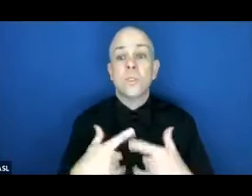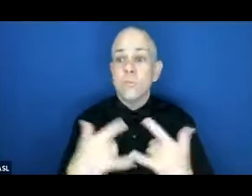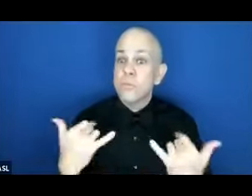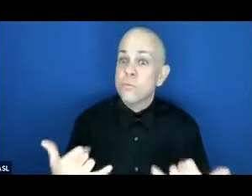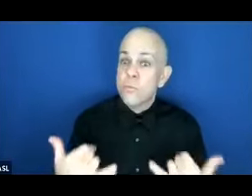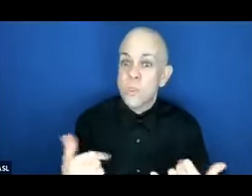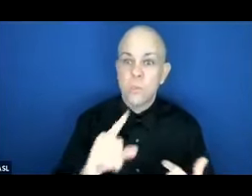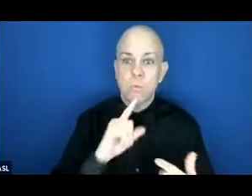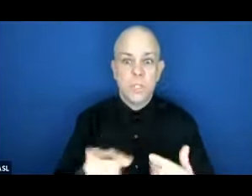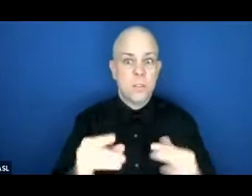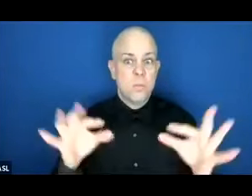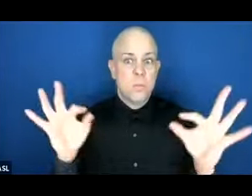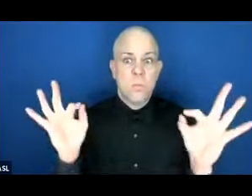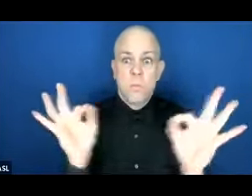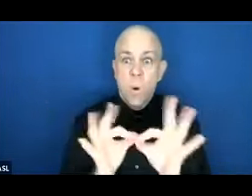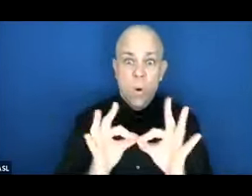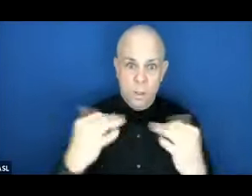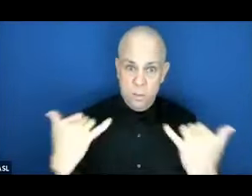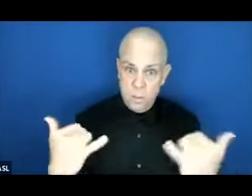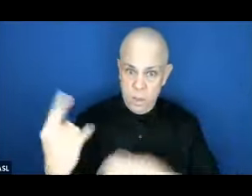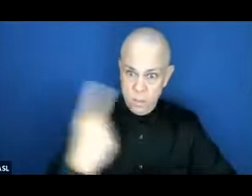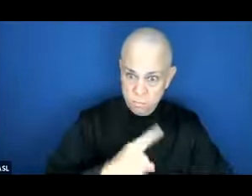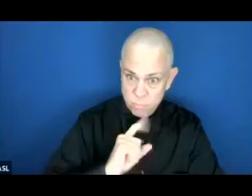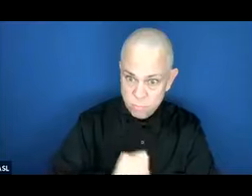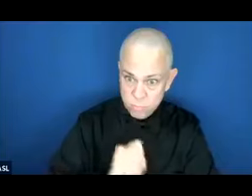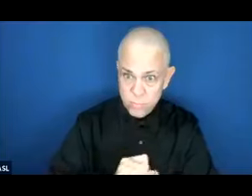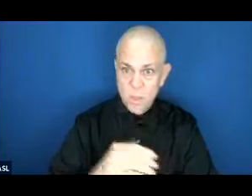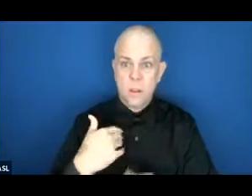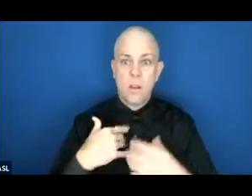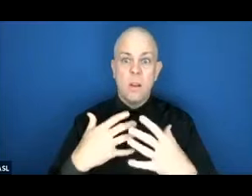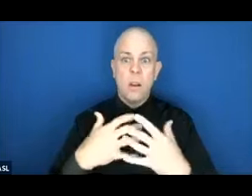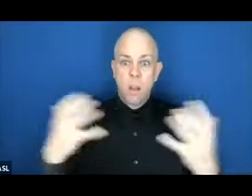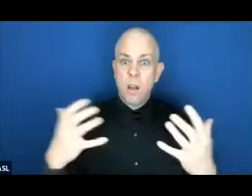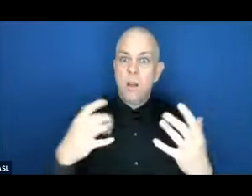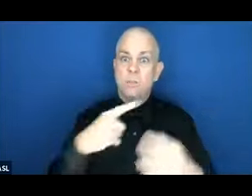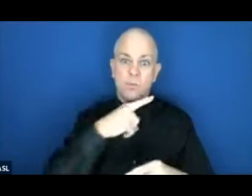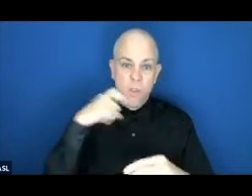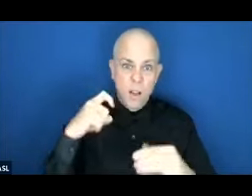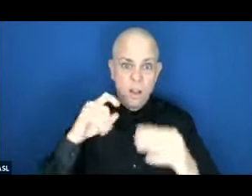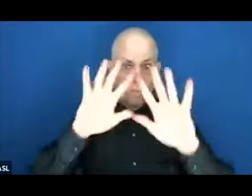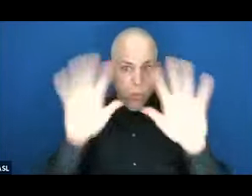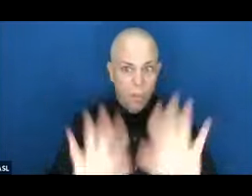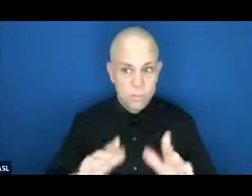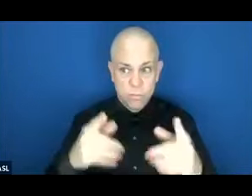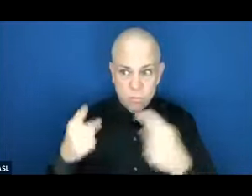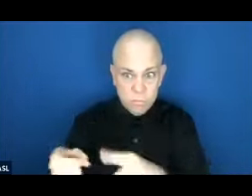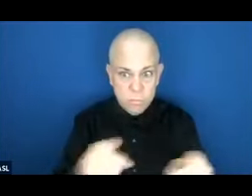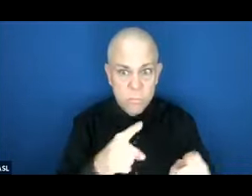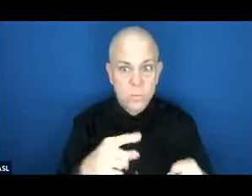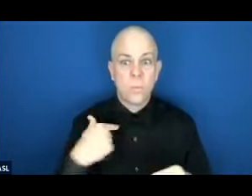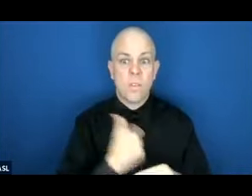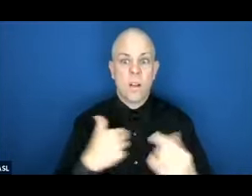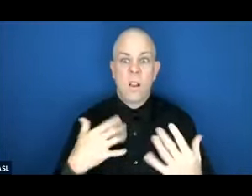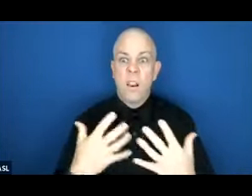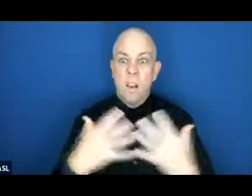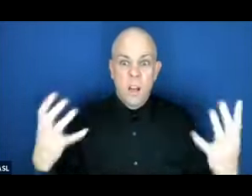lot of clearing drier weather and so that gave us a lot of opportunities to be able to see exactly what's going on on the